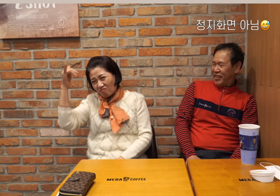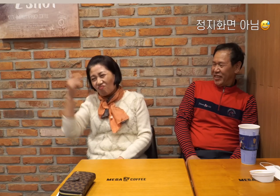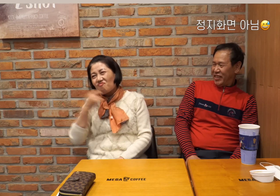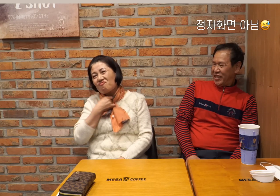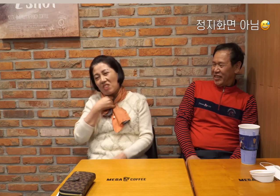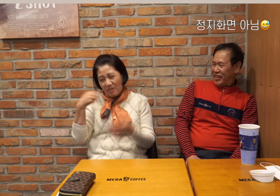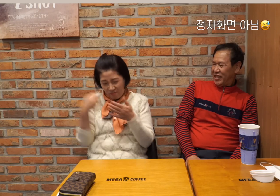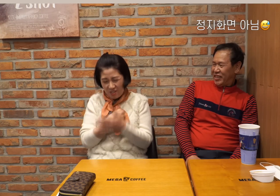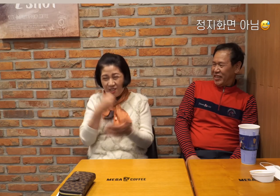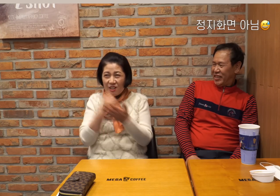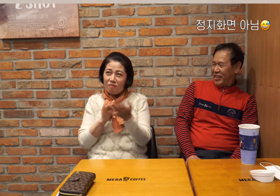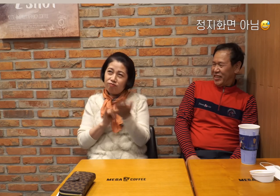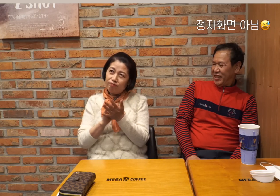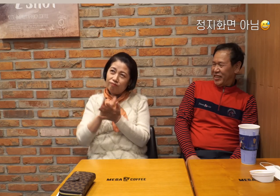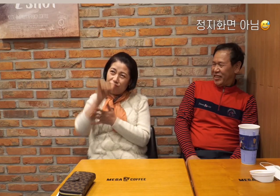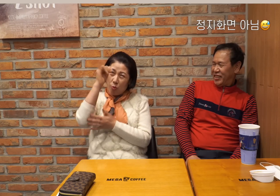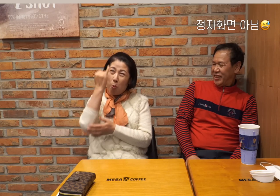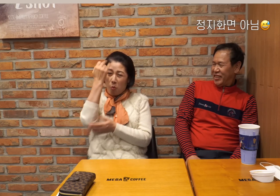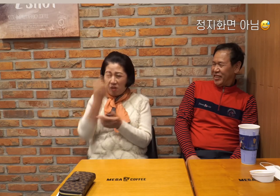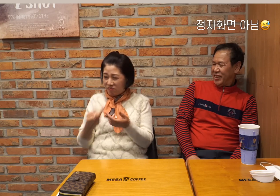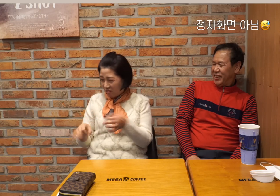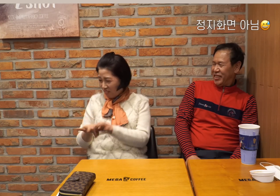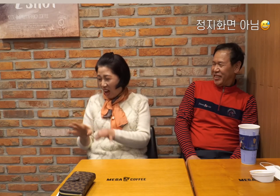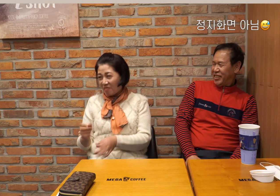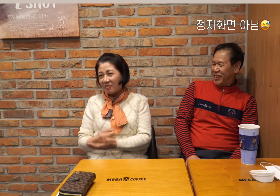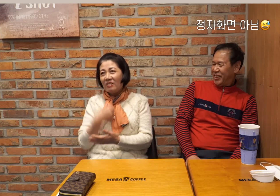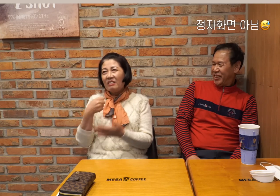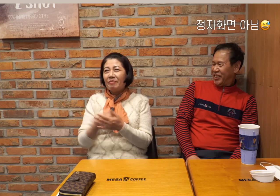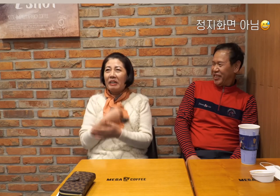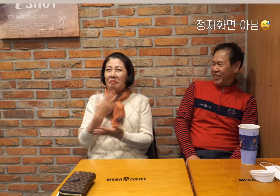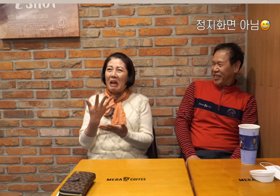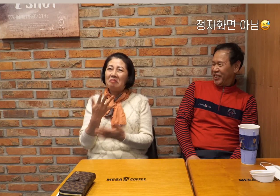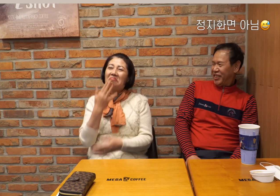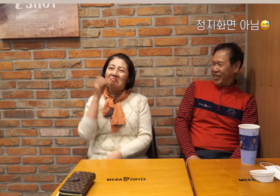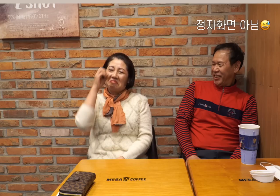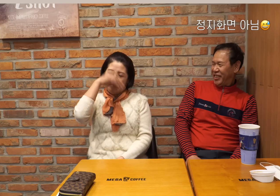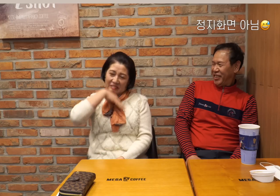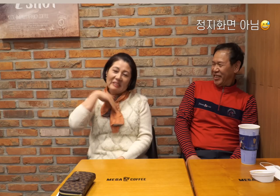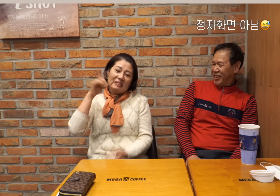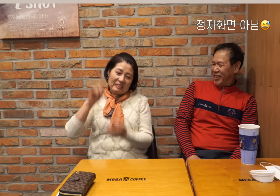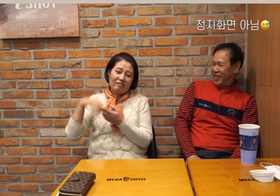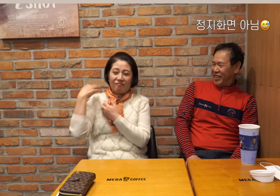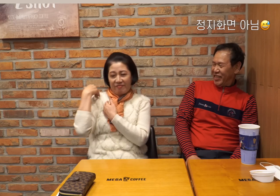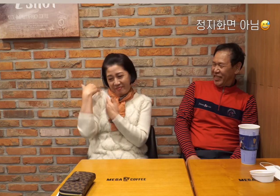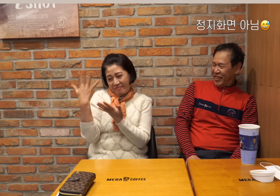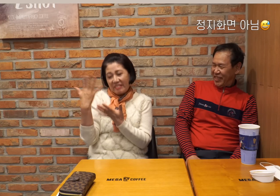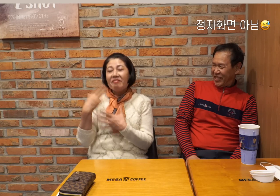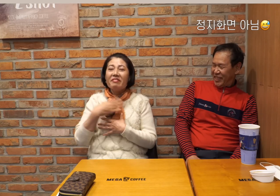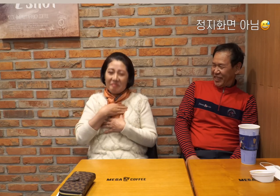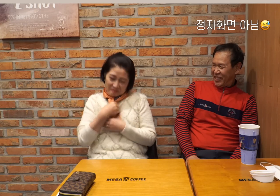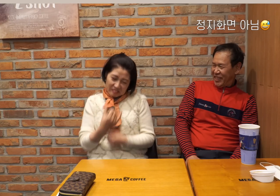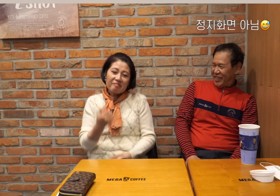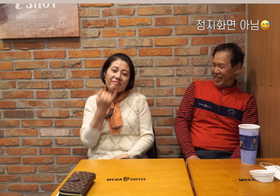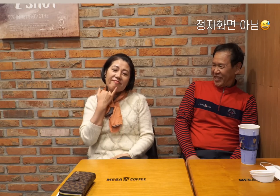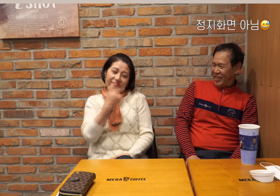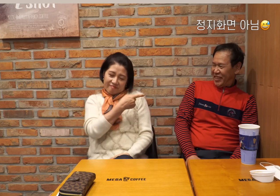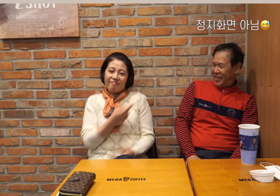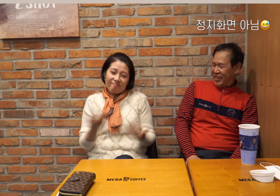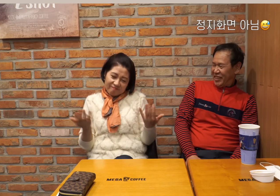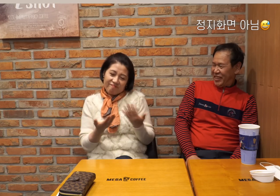Actually, I wanted to travel overseas, but my older sisters and older brothers didn’t do it, so unfortunately, I have no choice but to do it. It's fine as is.